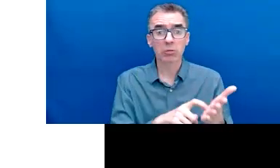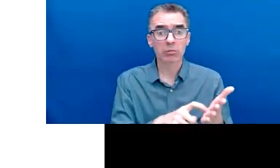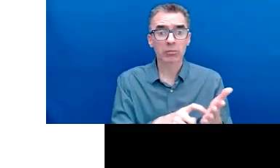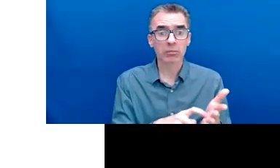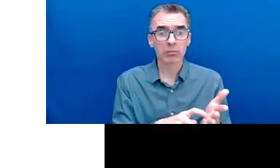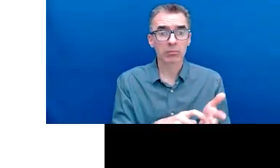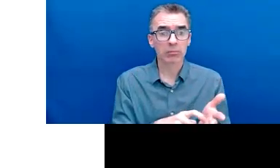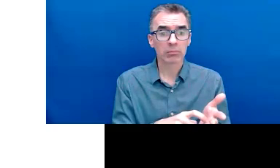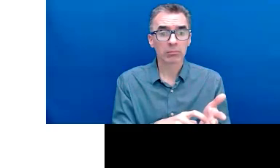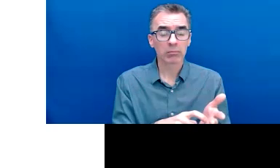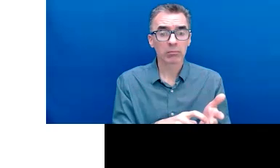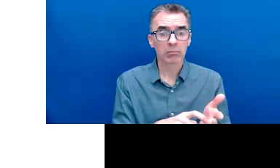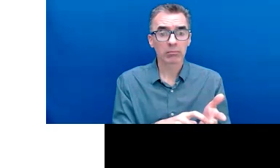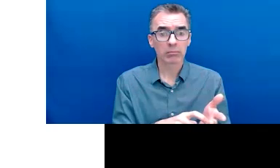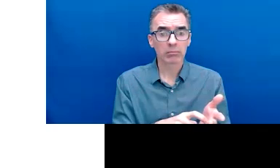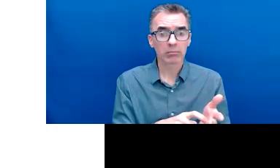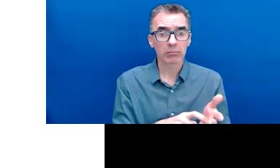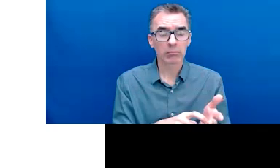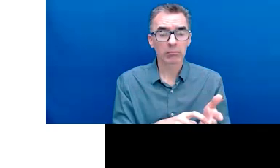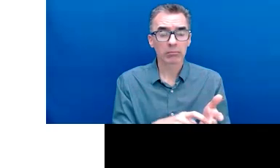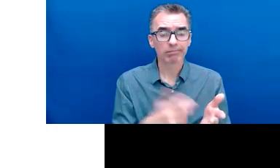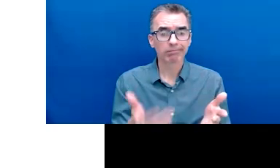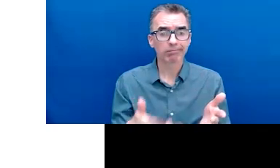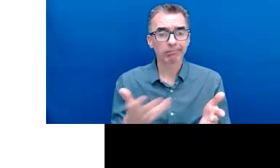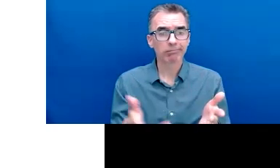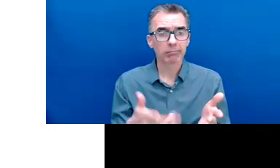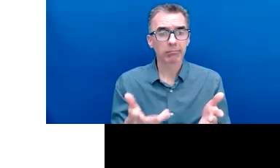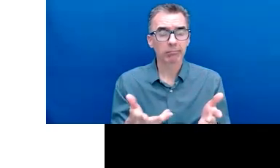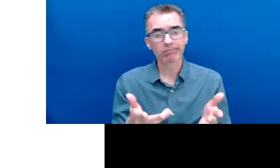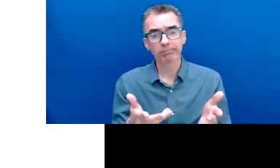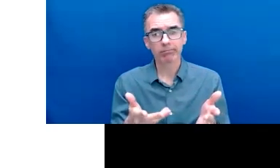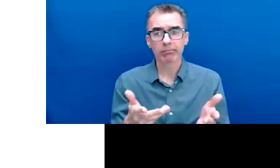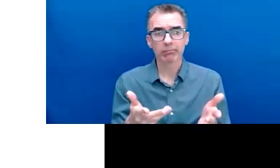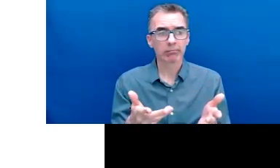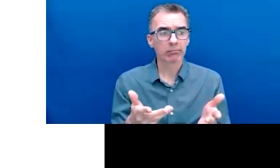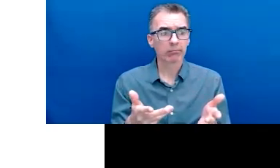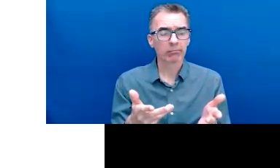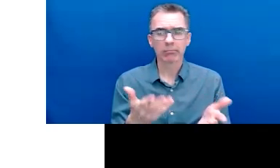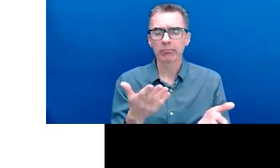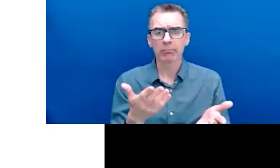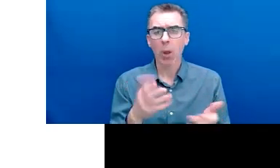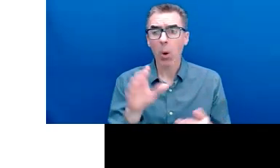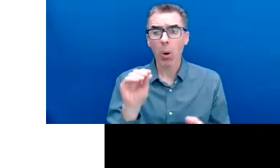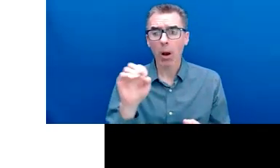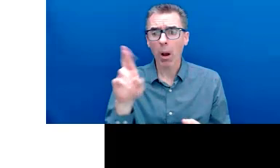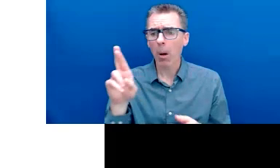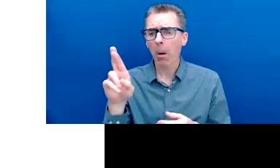there is, they might be, they might not be OER, but they might be available in the library.